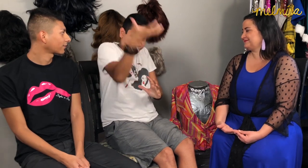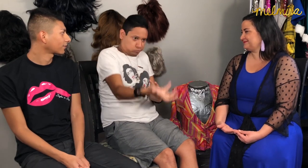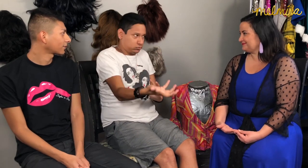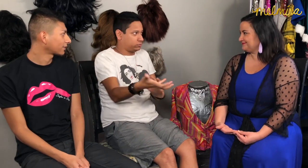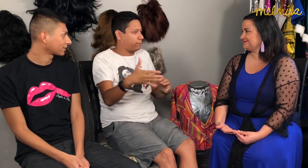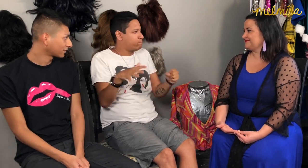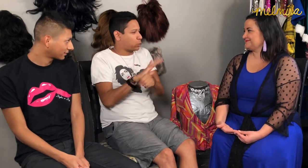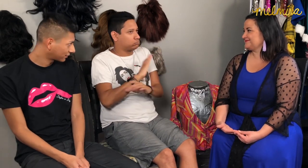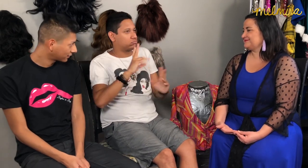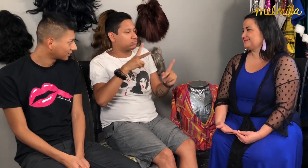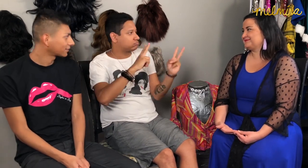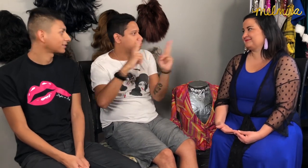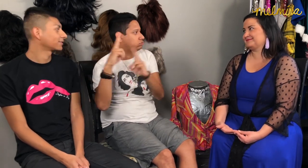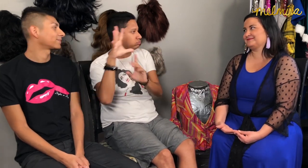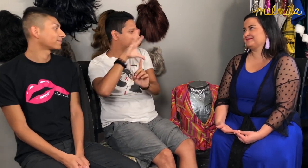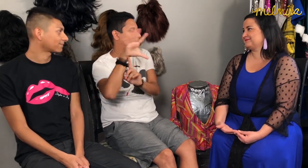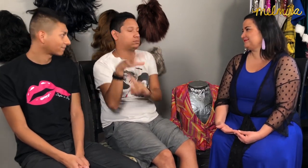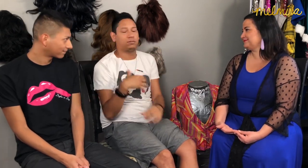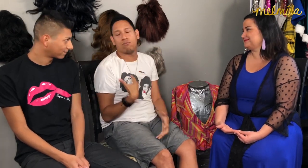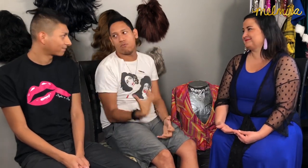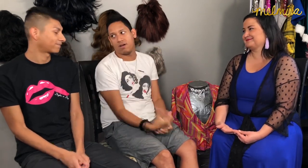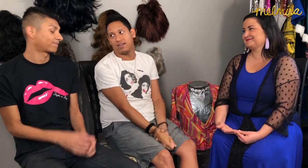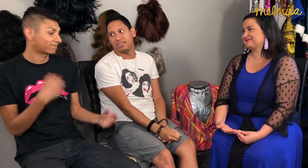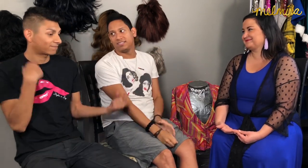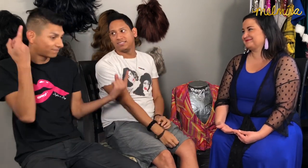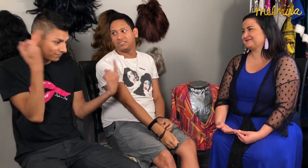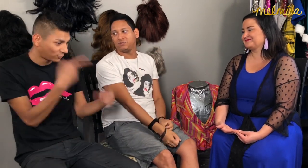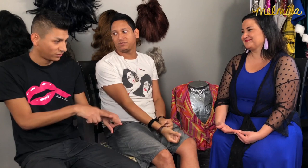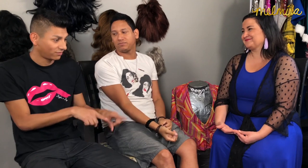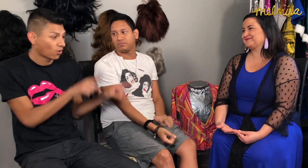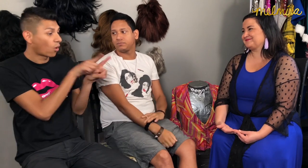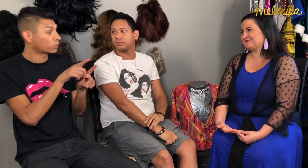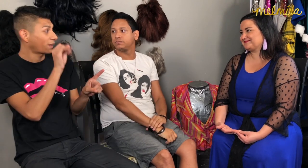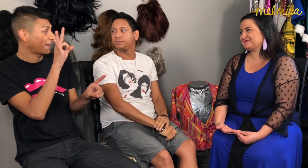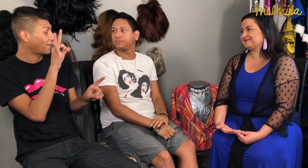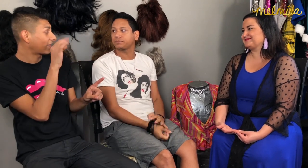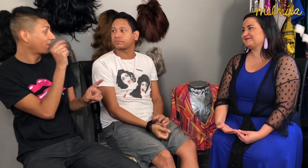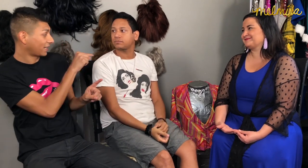A full movie with everything. That's what I want. I agree.